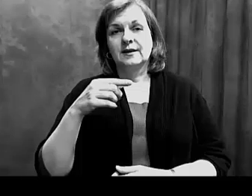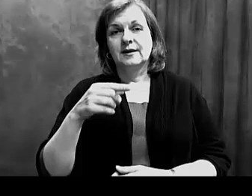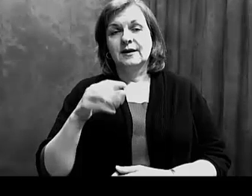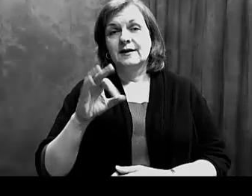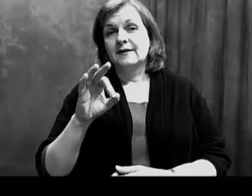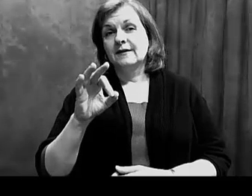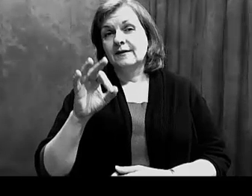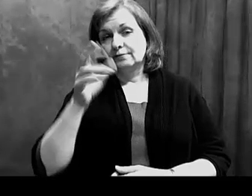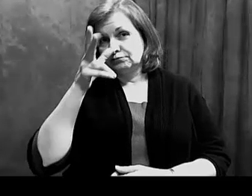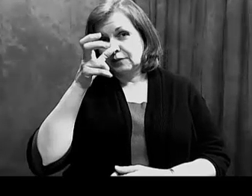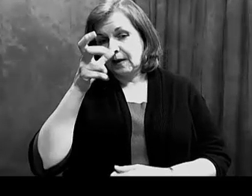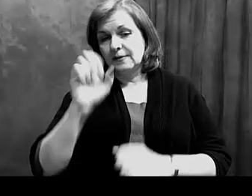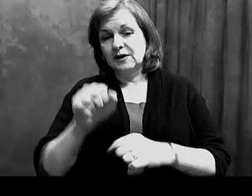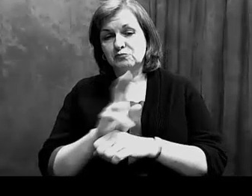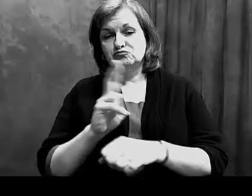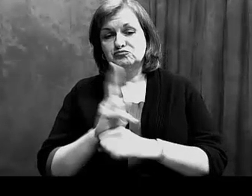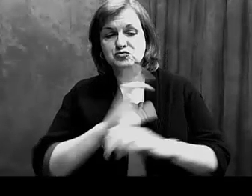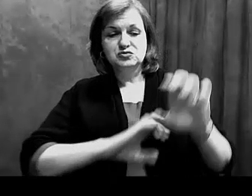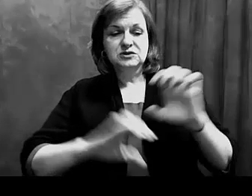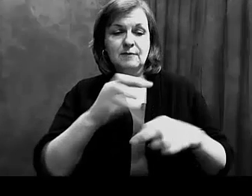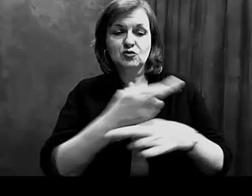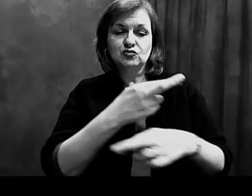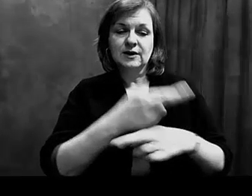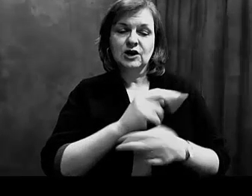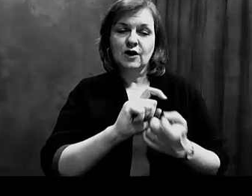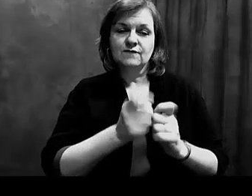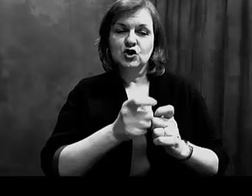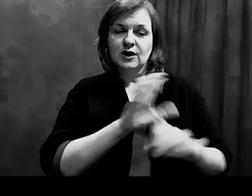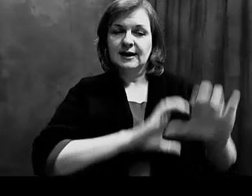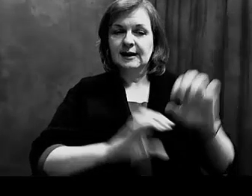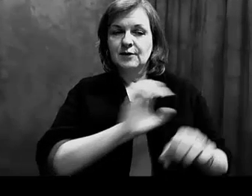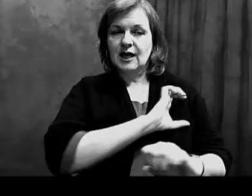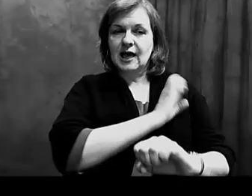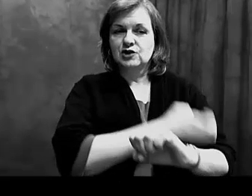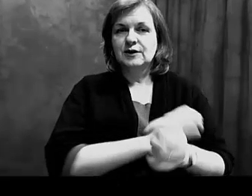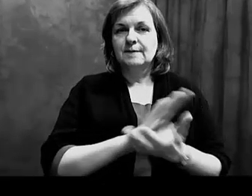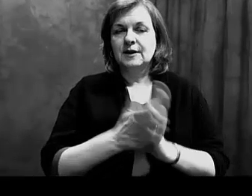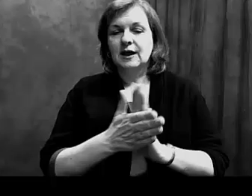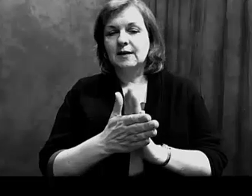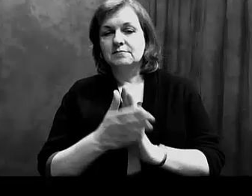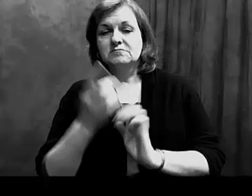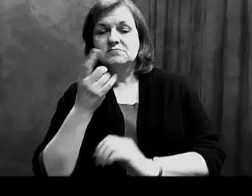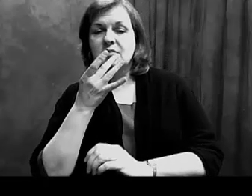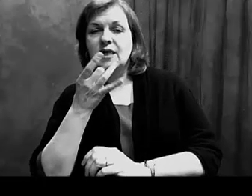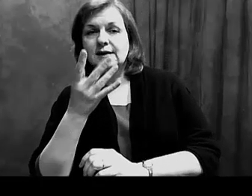is that the firefly is actually using chemical reactions to convert chemical energy into visible light